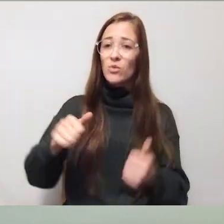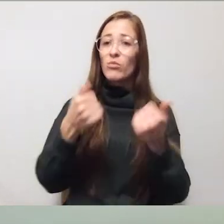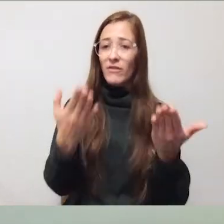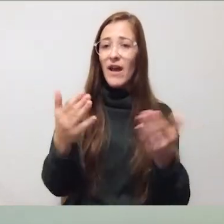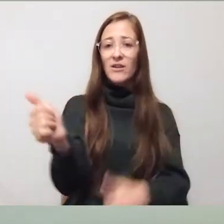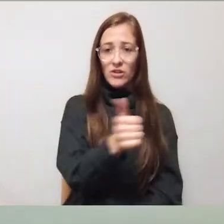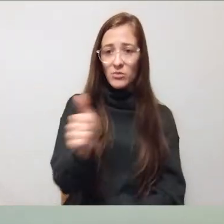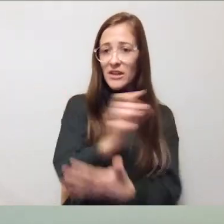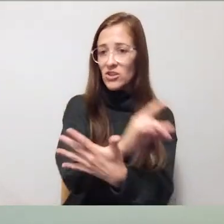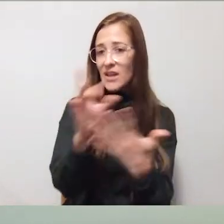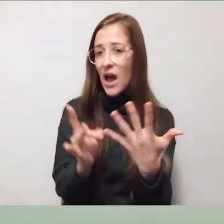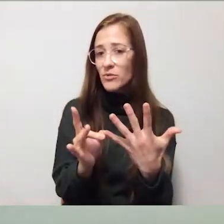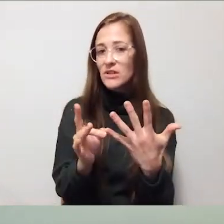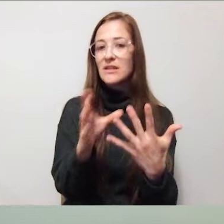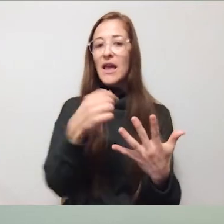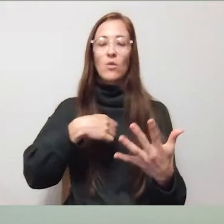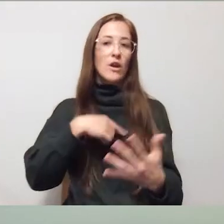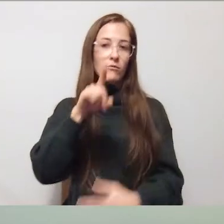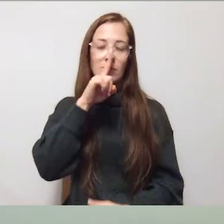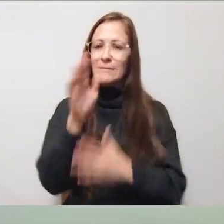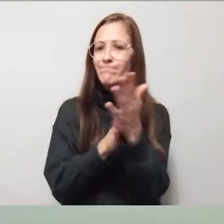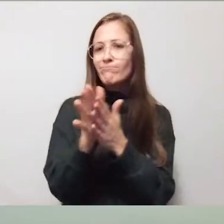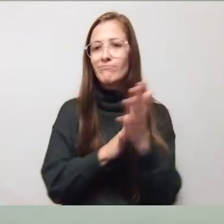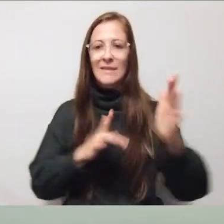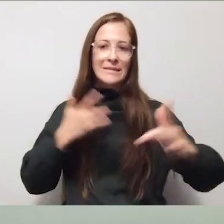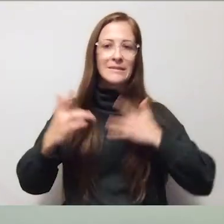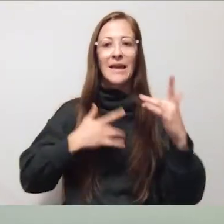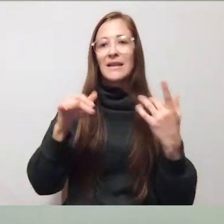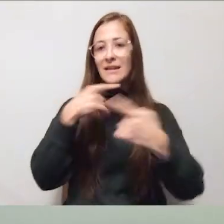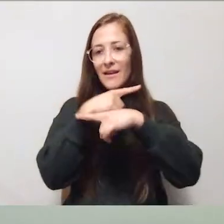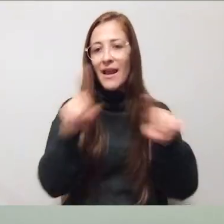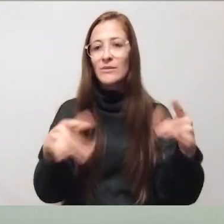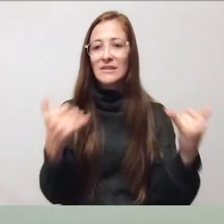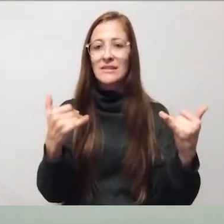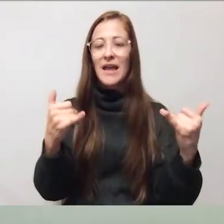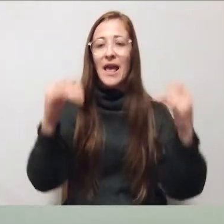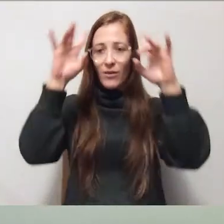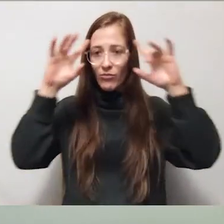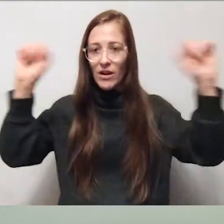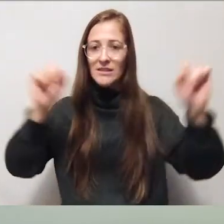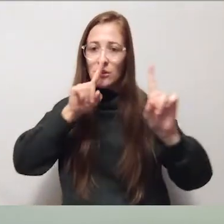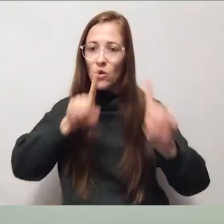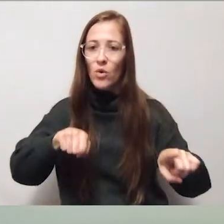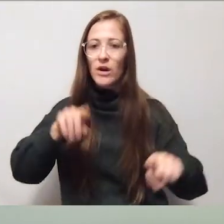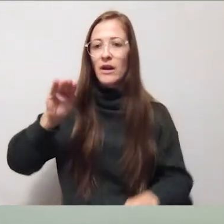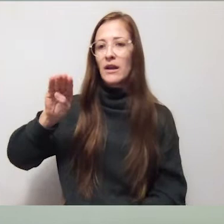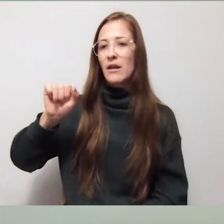And then also what we are really excited about that just was announced today actually by executive order, is the Master Plan on Aging.